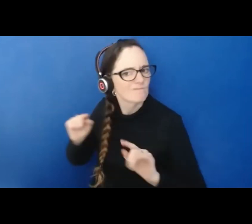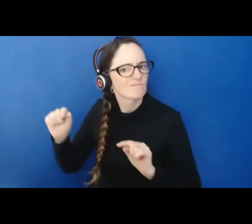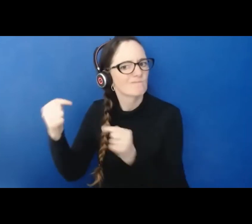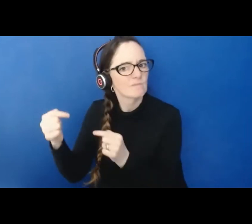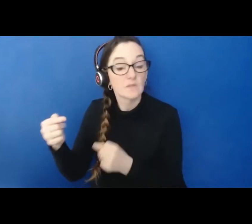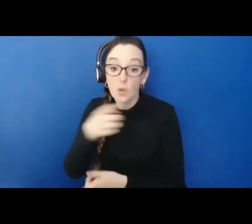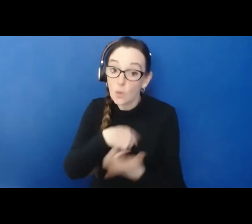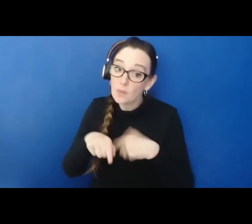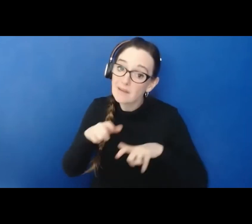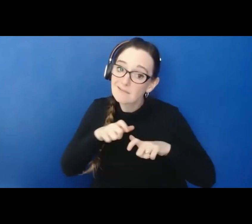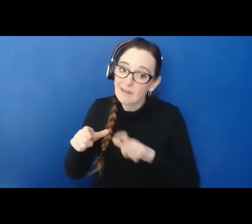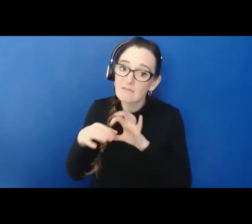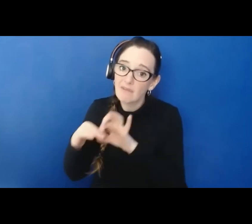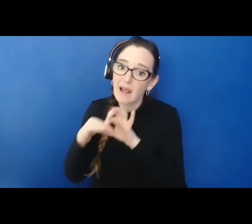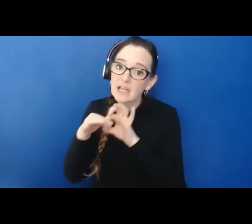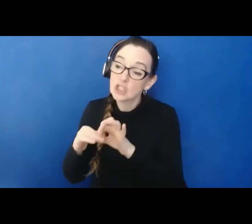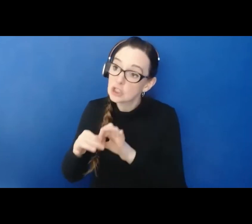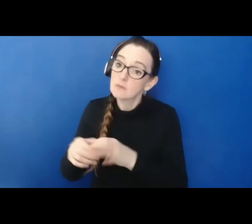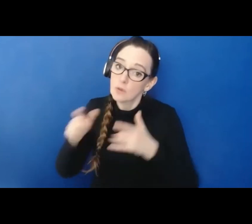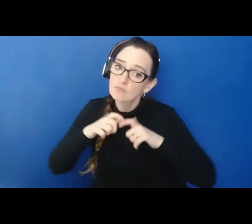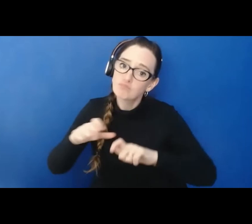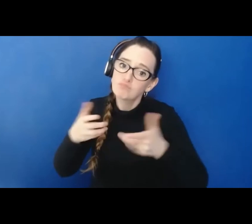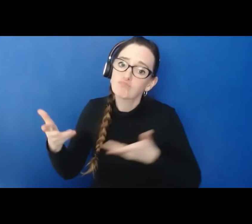on the conversations with them in different formats and ways.